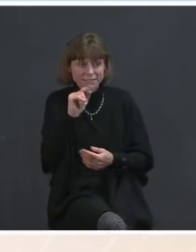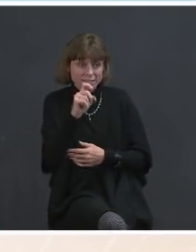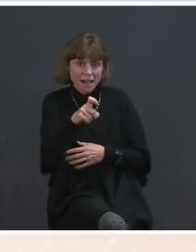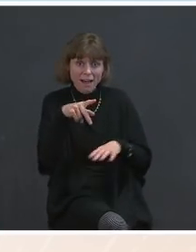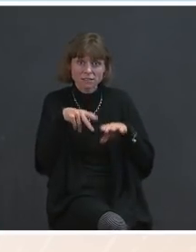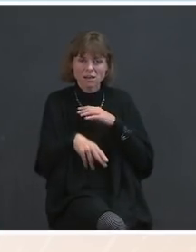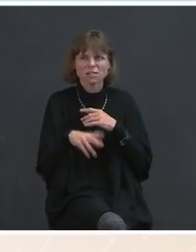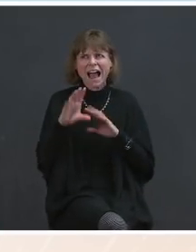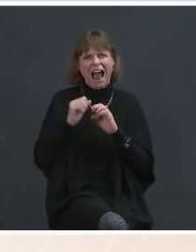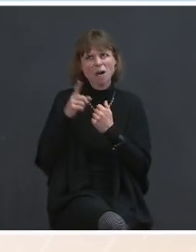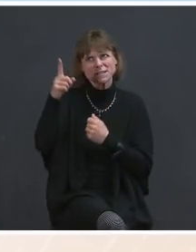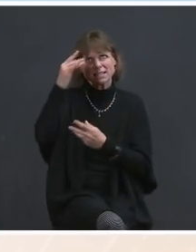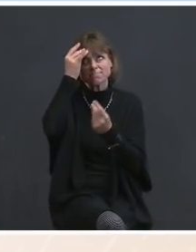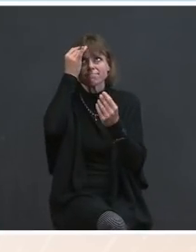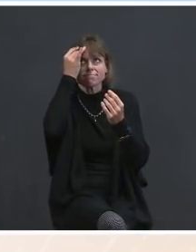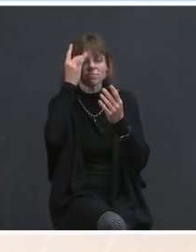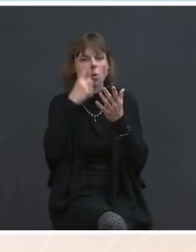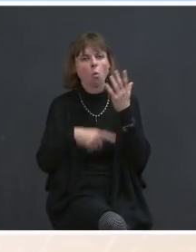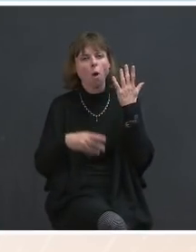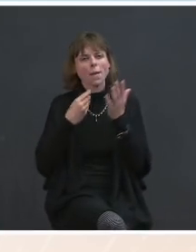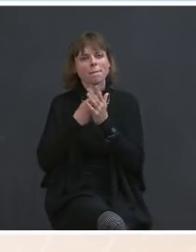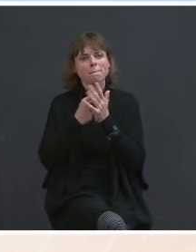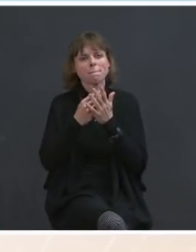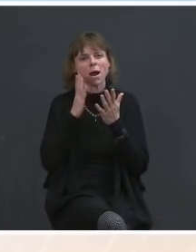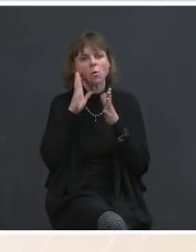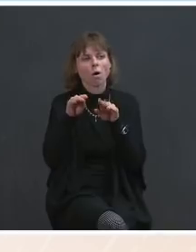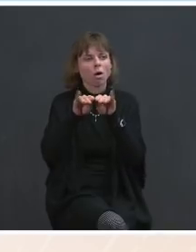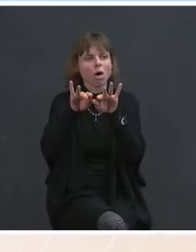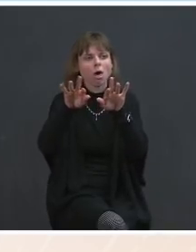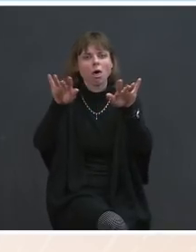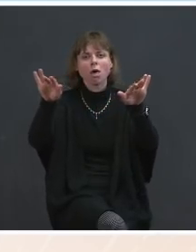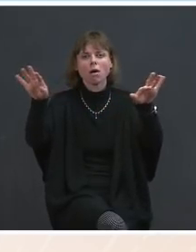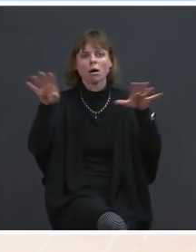once it goes out the door to states and localities? Ms. Psaki: Well, the original purpose